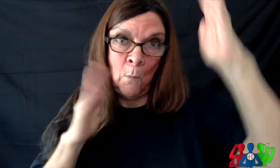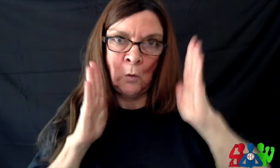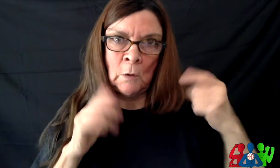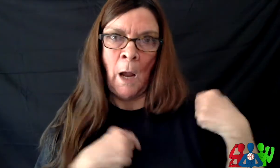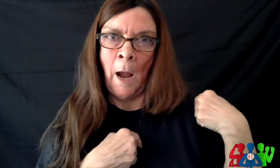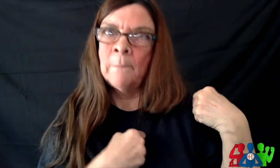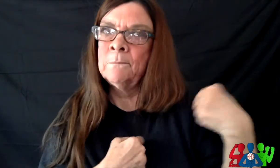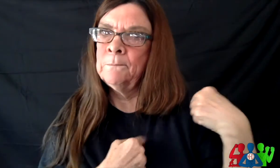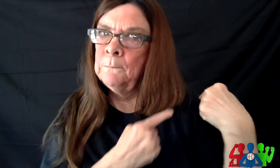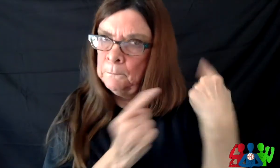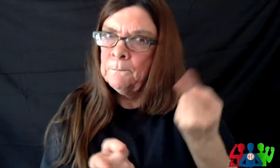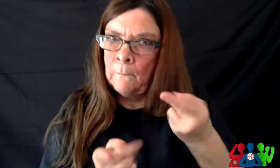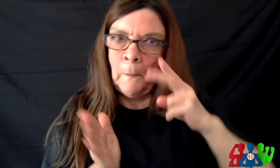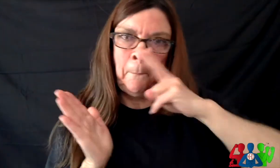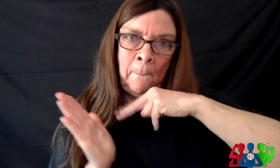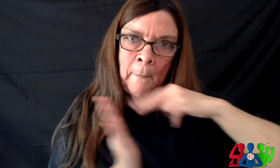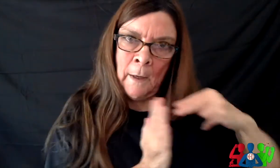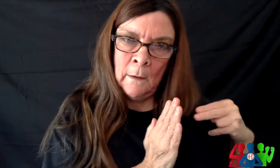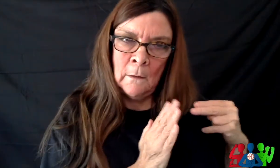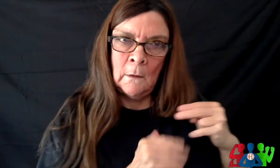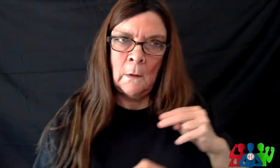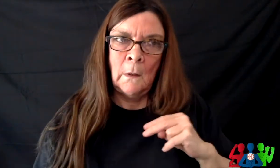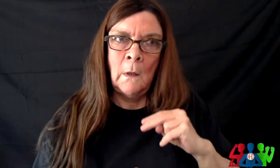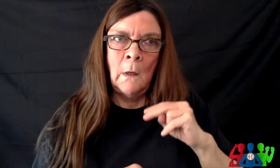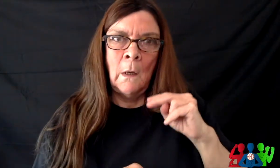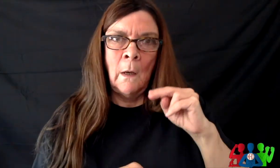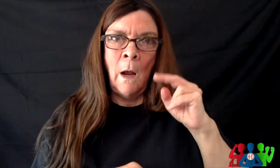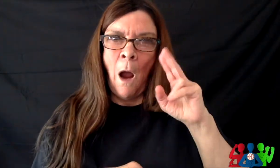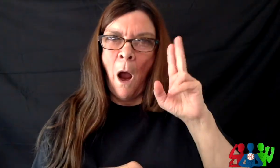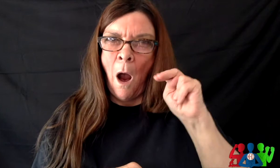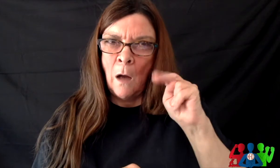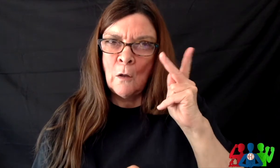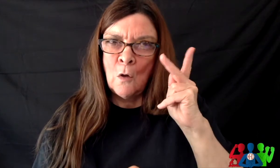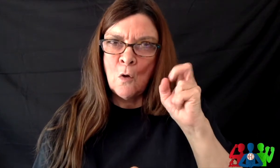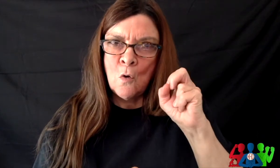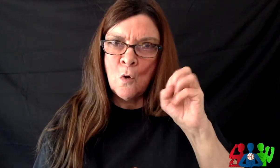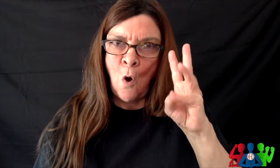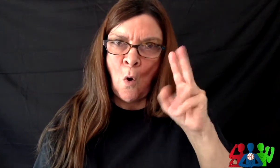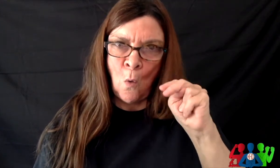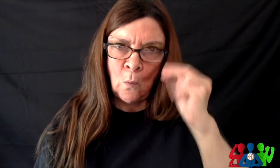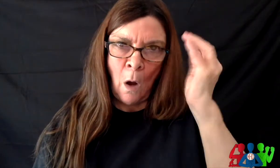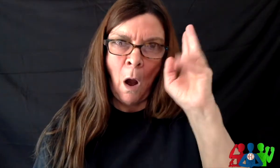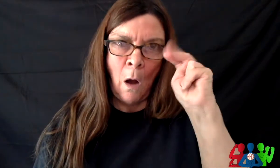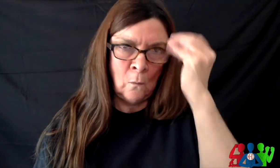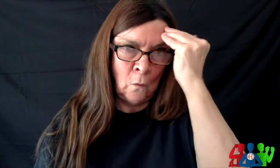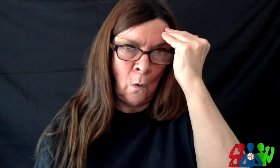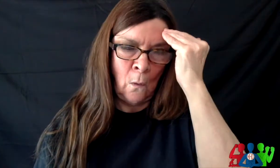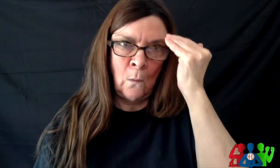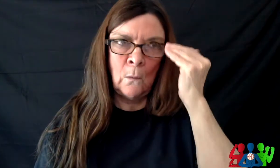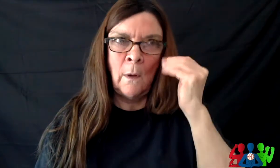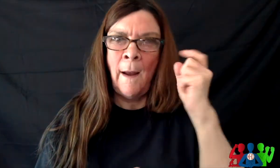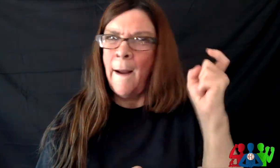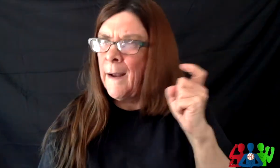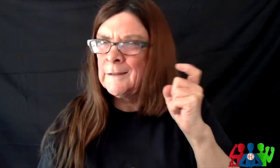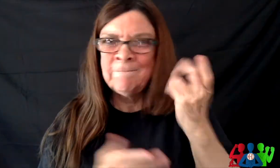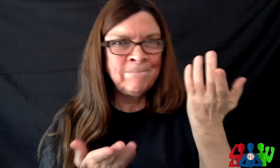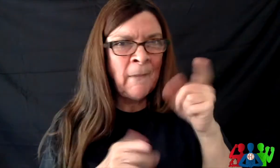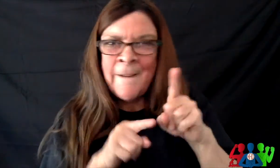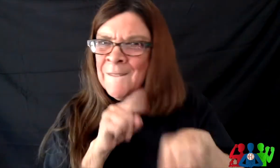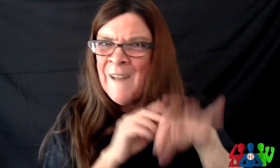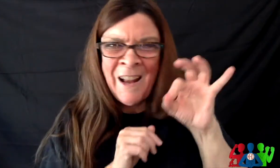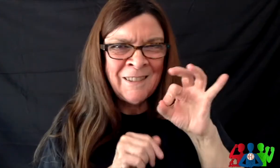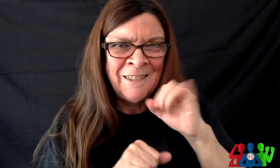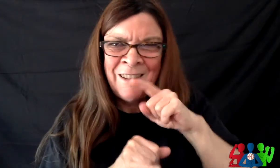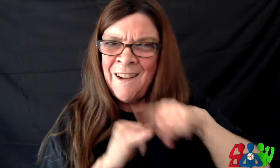The letter X was the hardest of all the portraits that I had to paint. The unknown